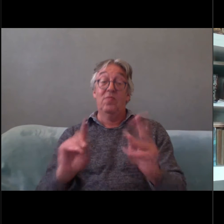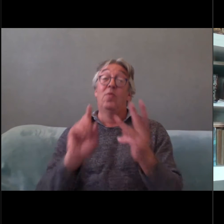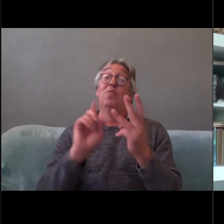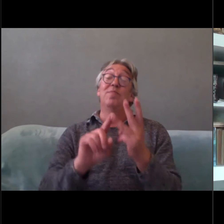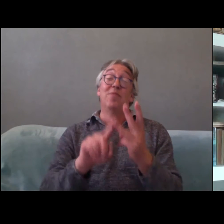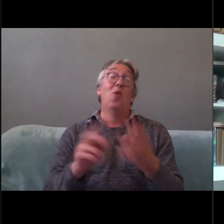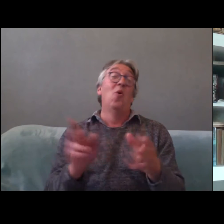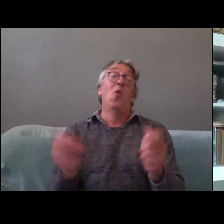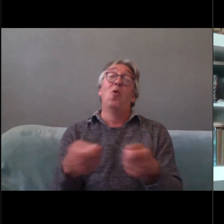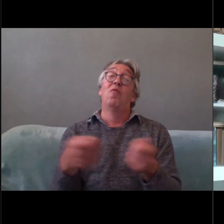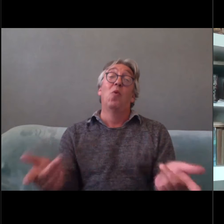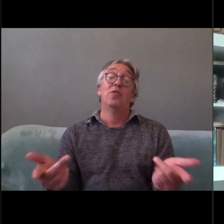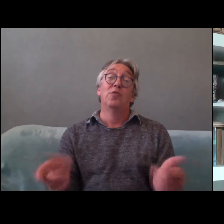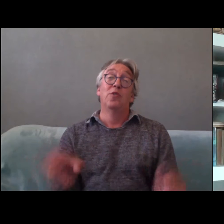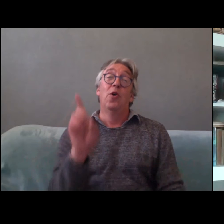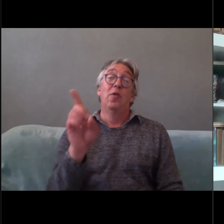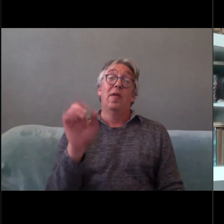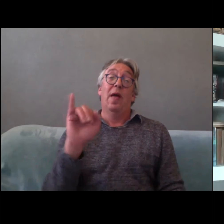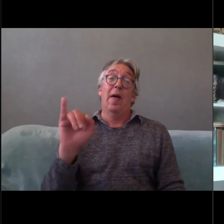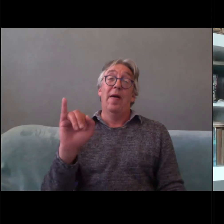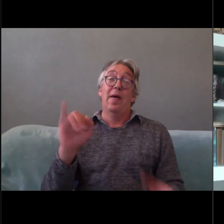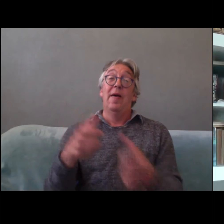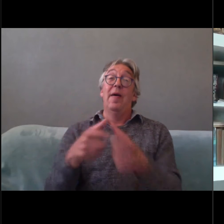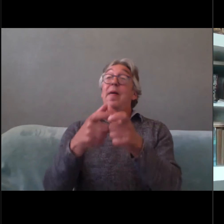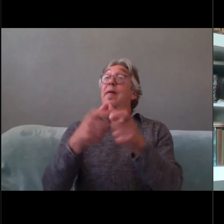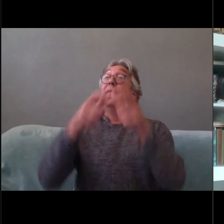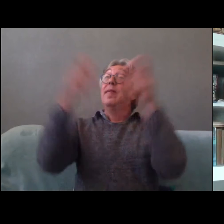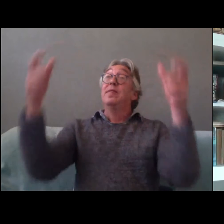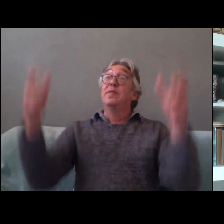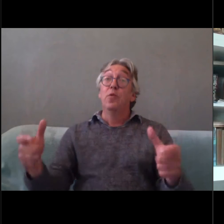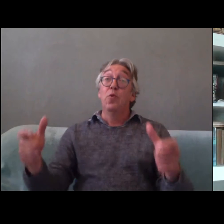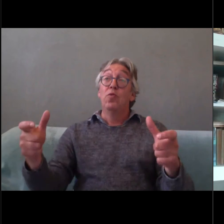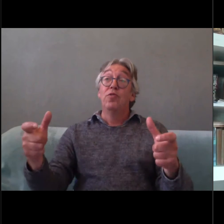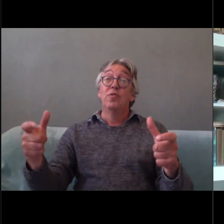many cases in institutions, like in Greece, but still